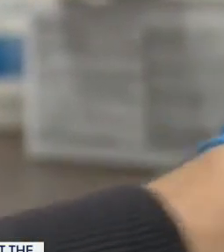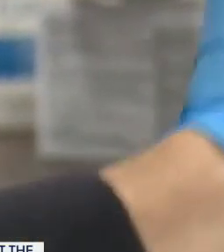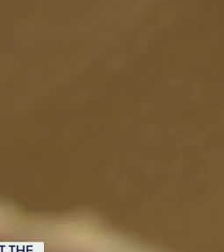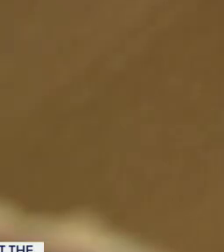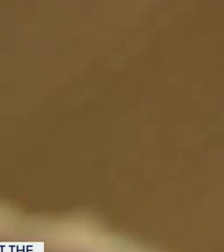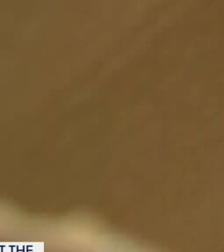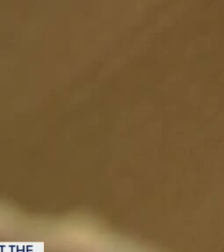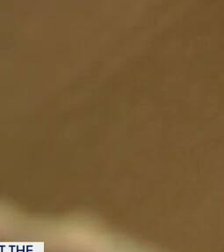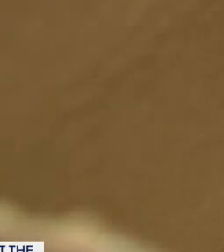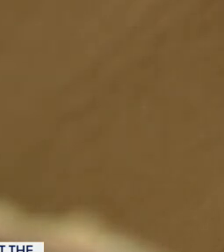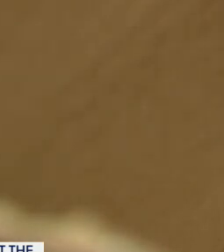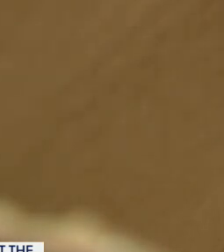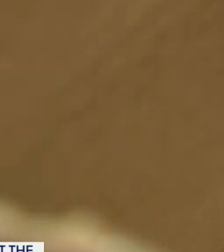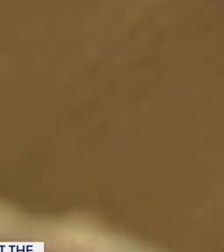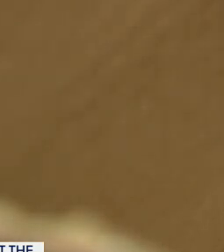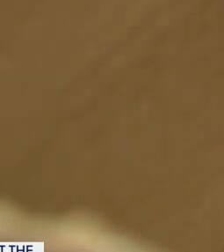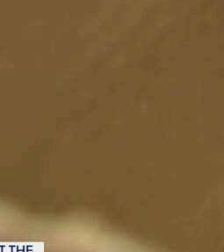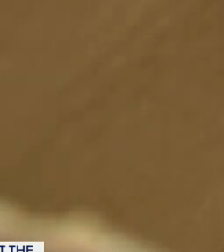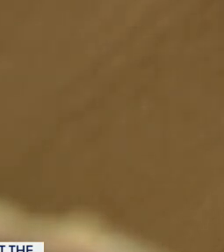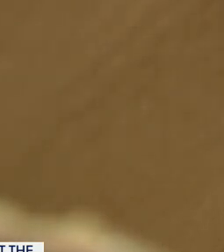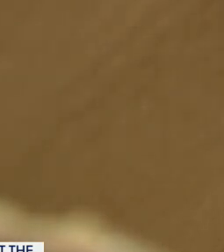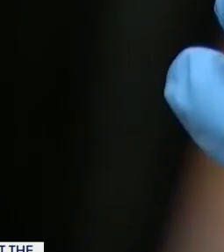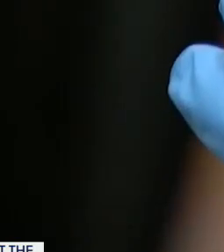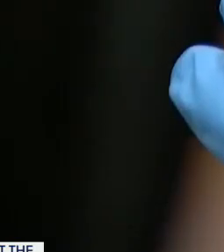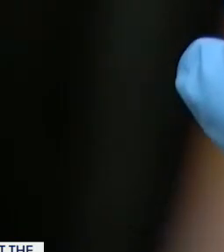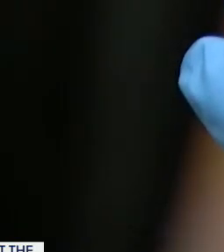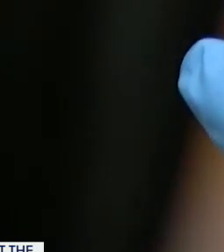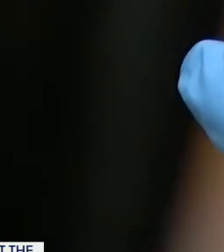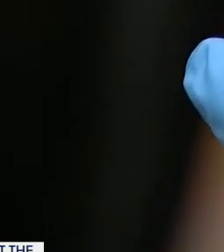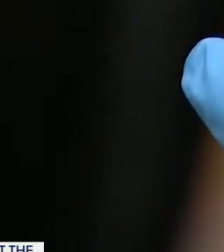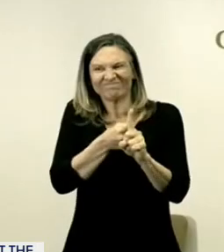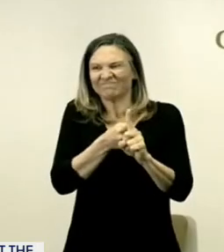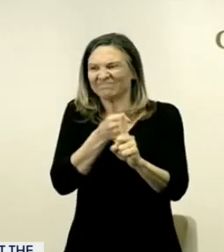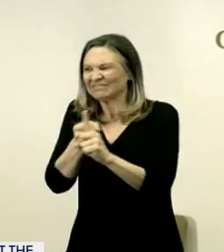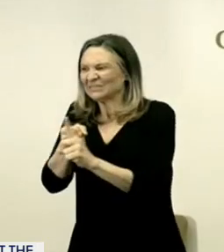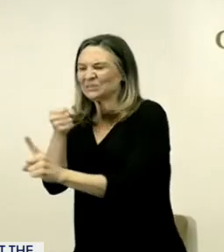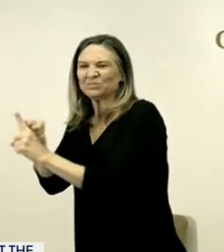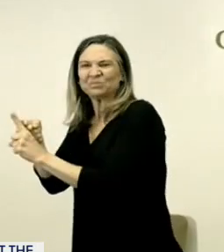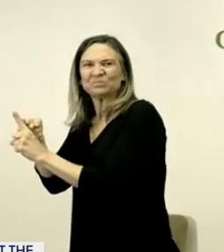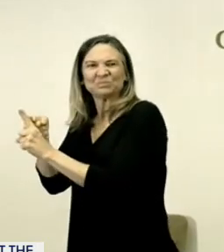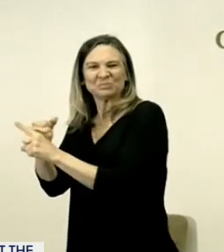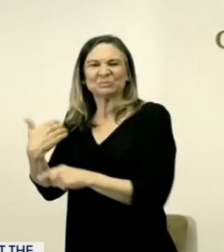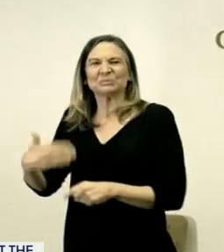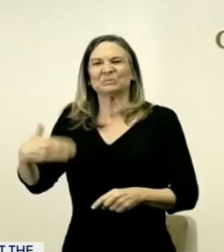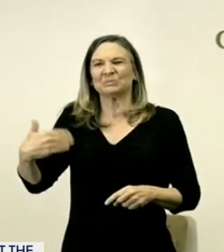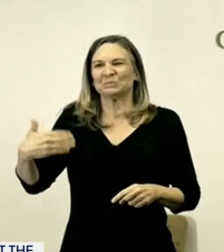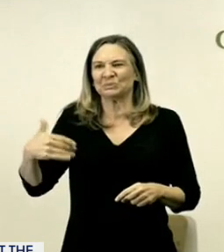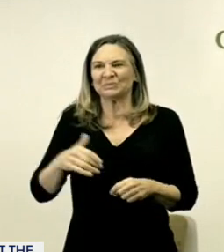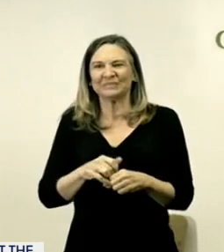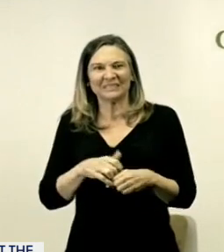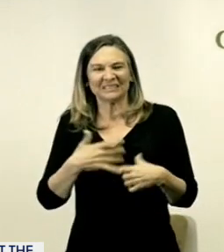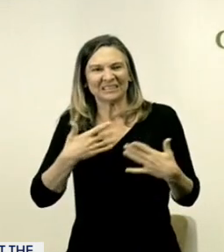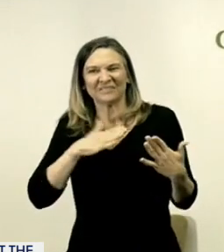most COVID restrictive purple tear. 40% of the vaccine is targeted for underserved